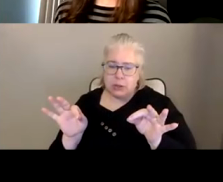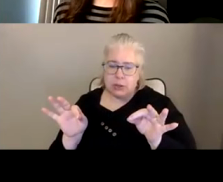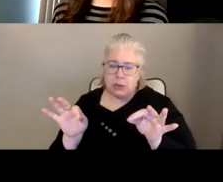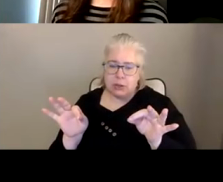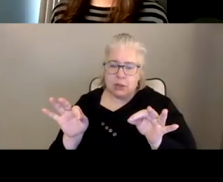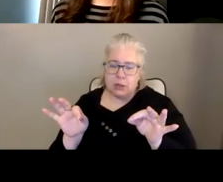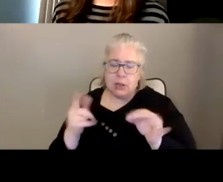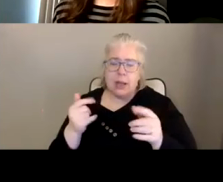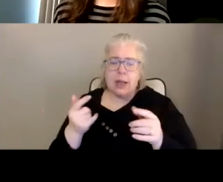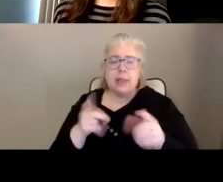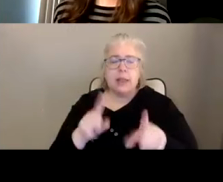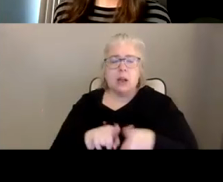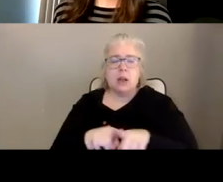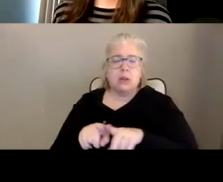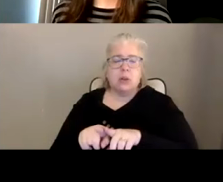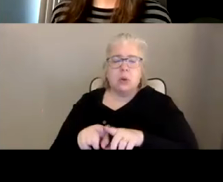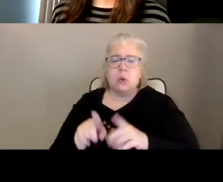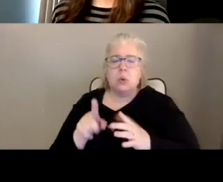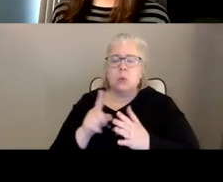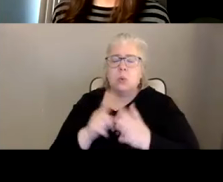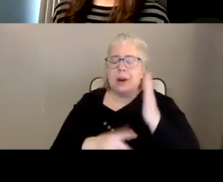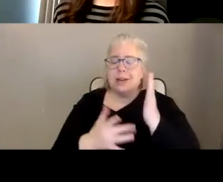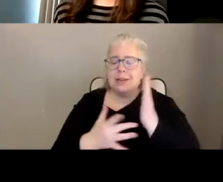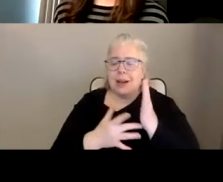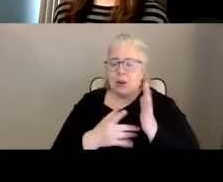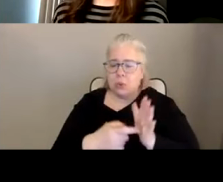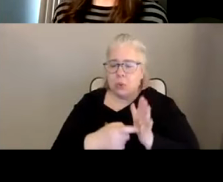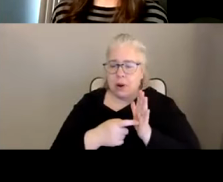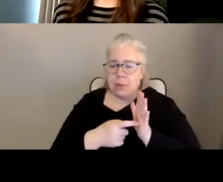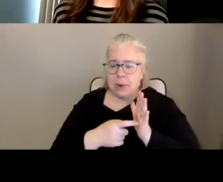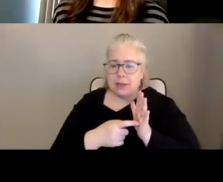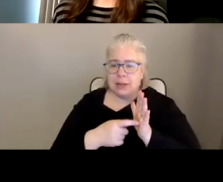And then also what are the technical requirements? And this becomes especially important